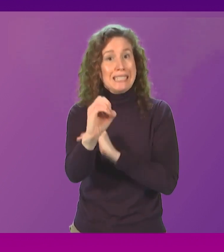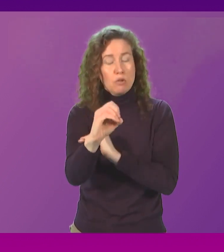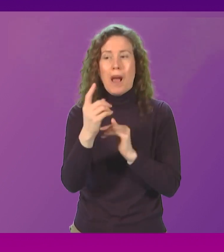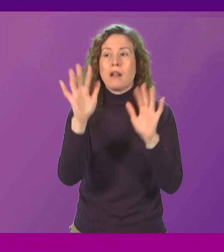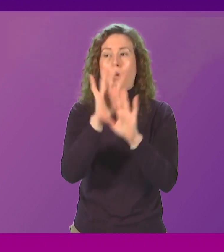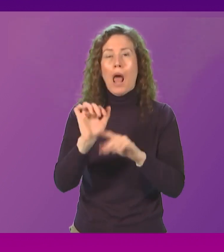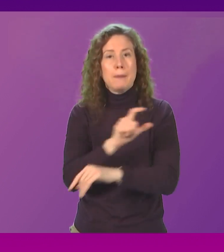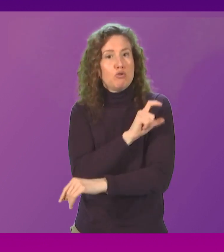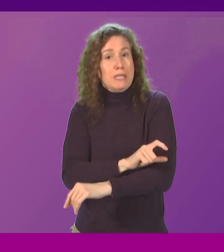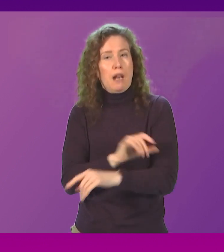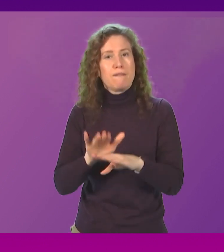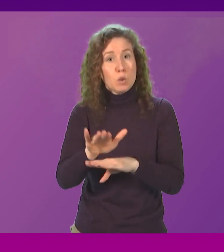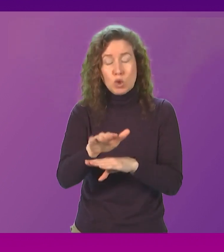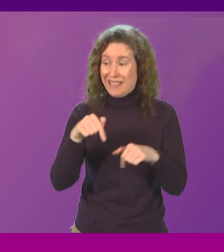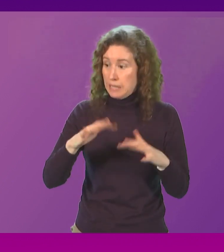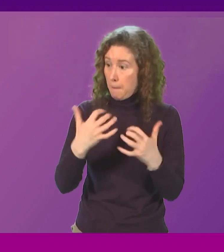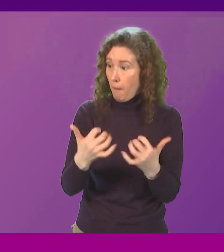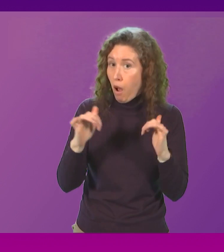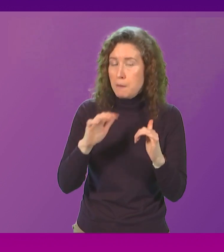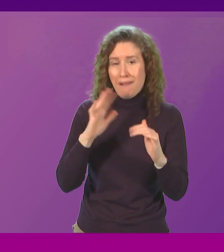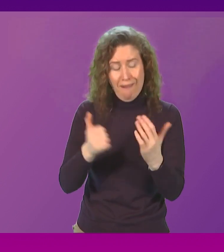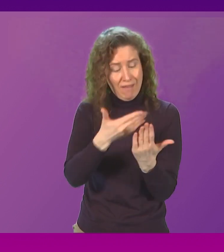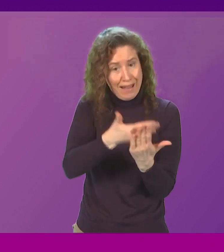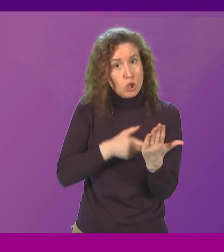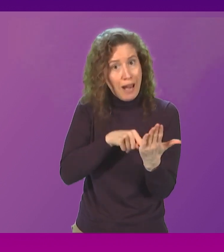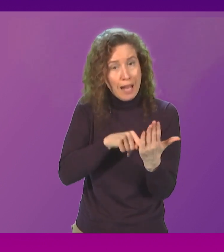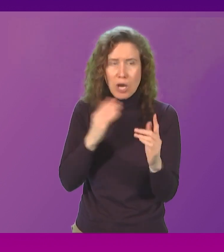This Parliament’s ambitious climate change legislation requires all of us—Governments,